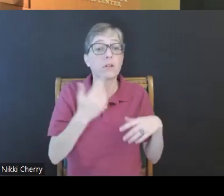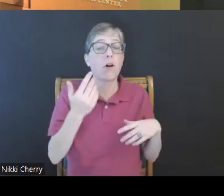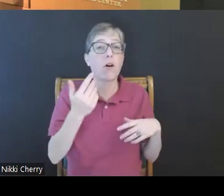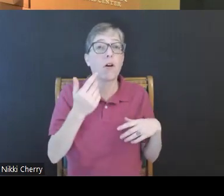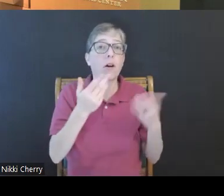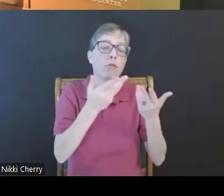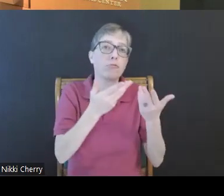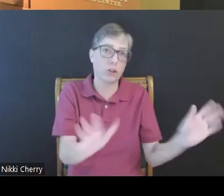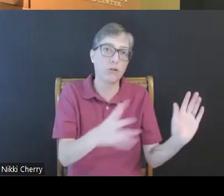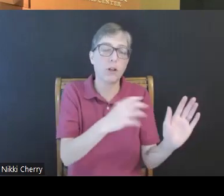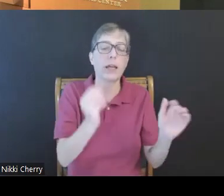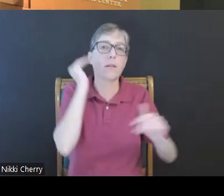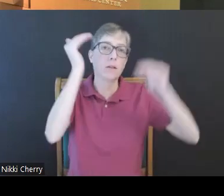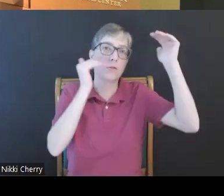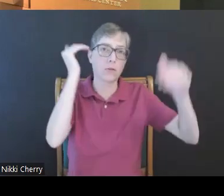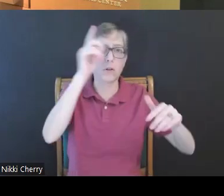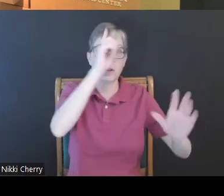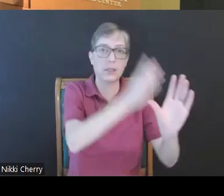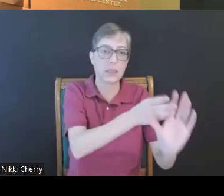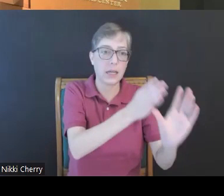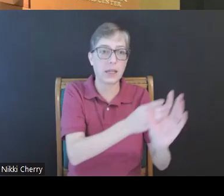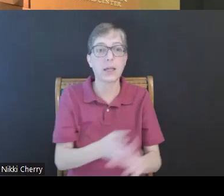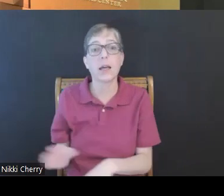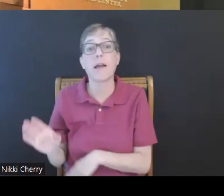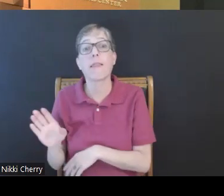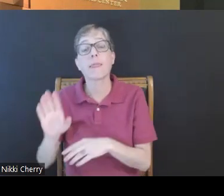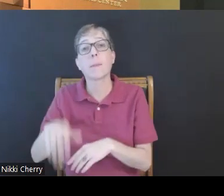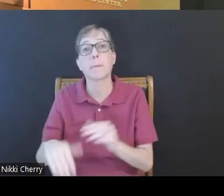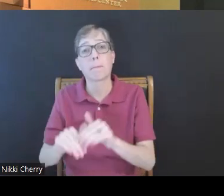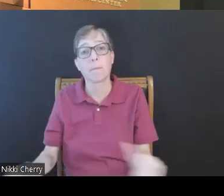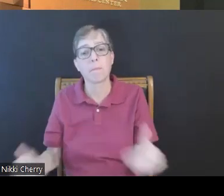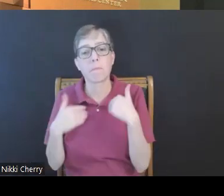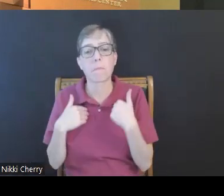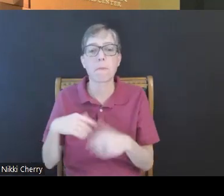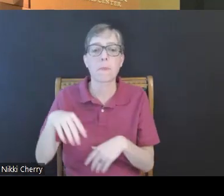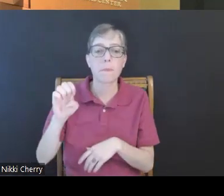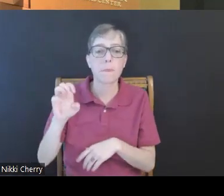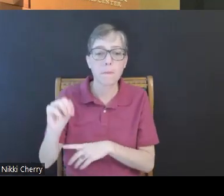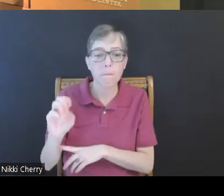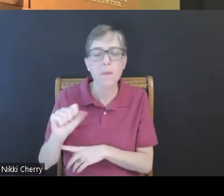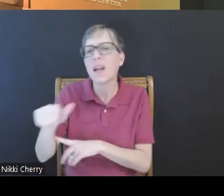really nice neuromodulation program that does ECT and TMS and other kind of interventions uh and uh